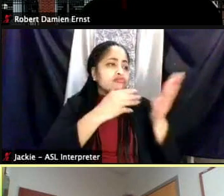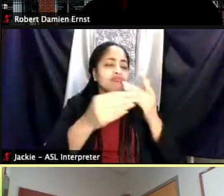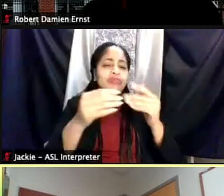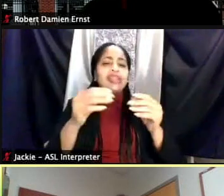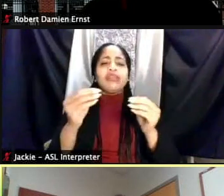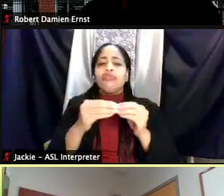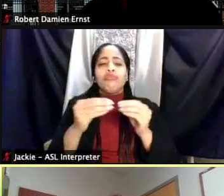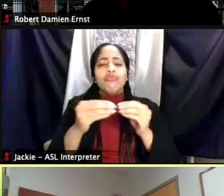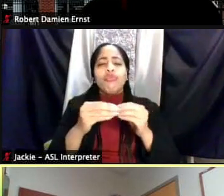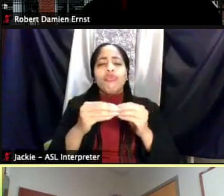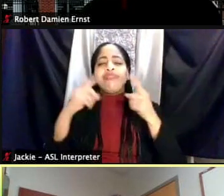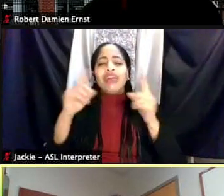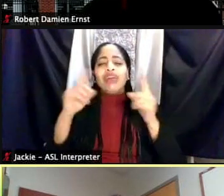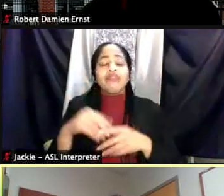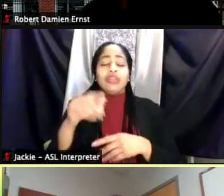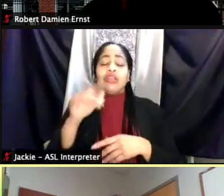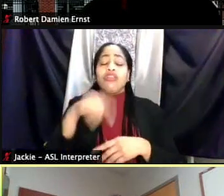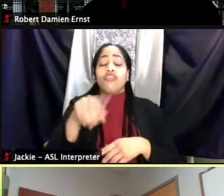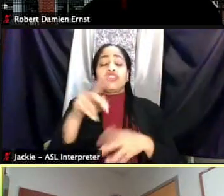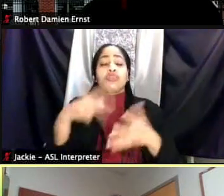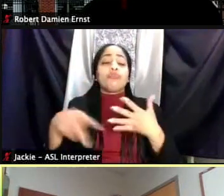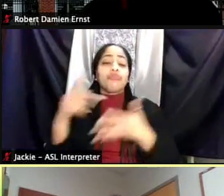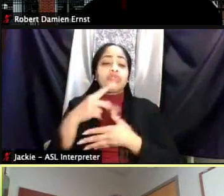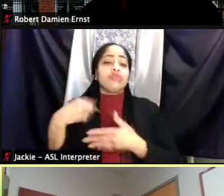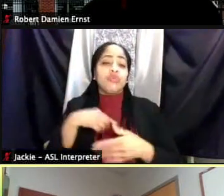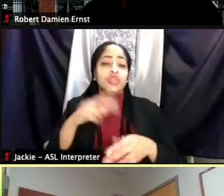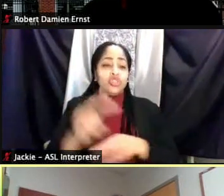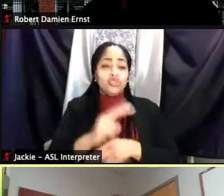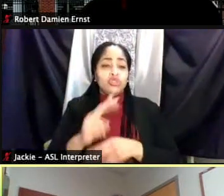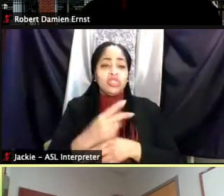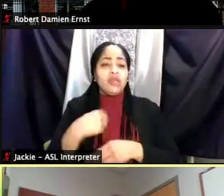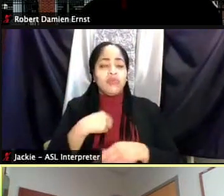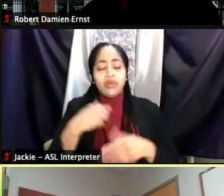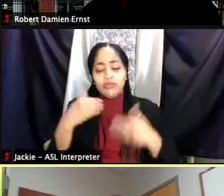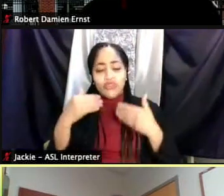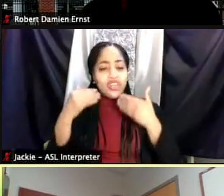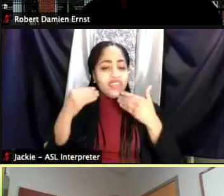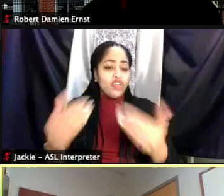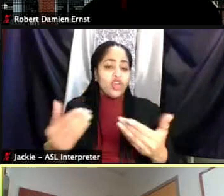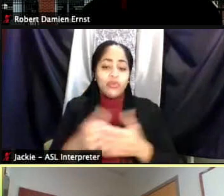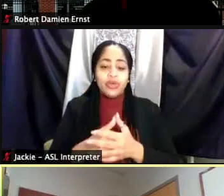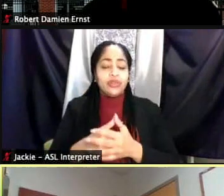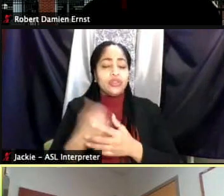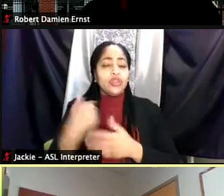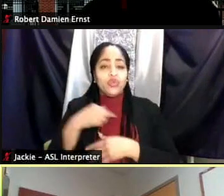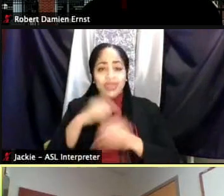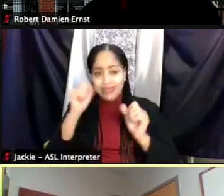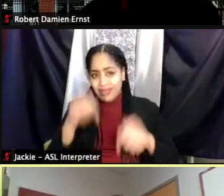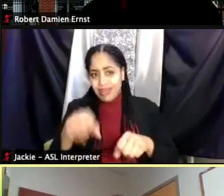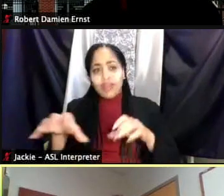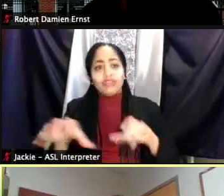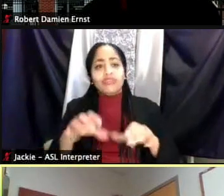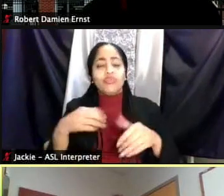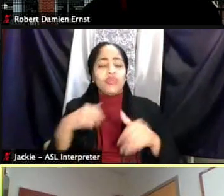So those are the principles that we're using. We are moving forward. We can move forward quickly.